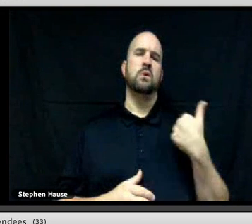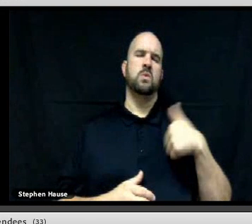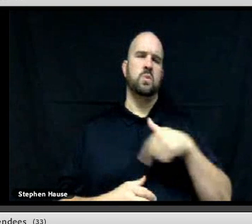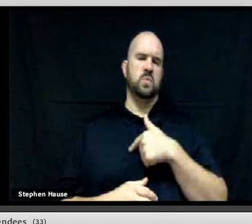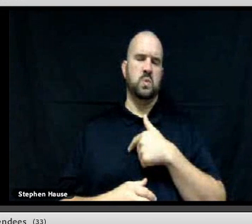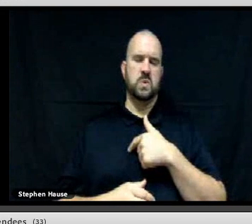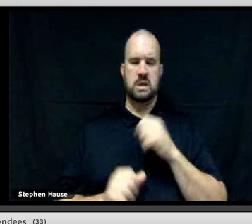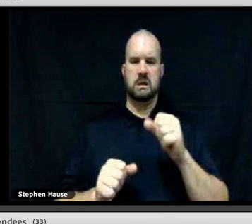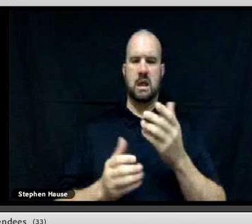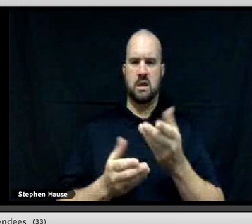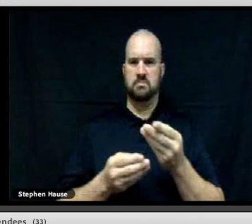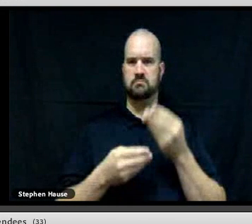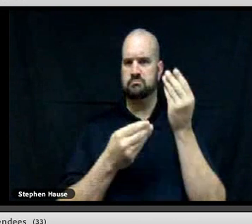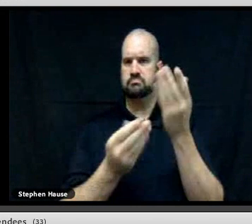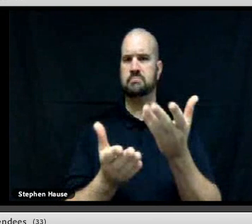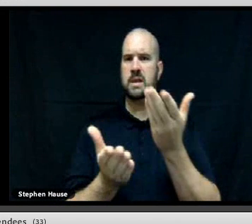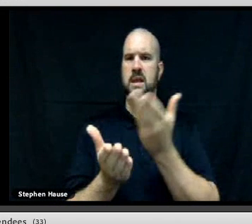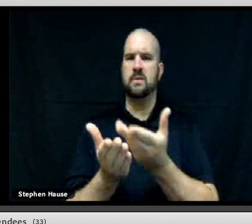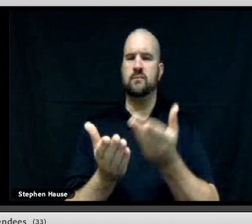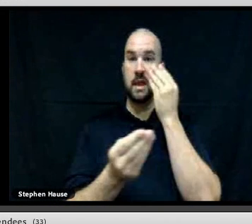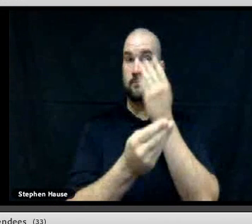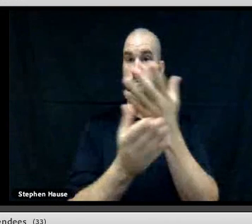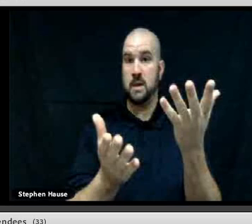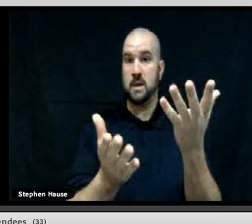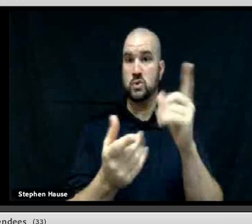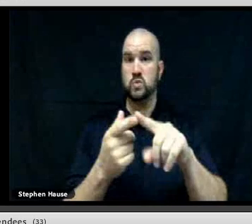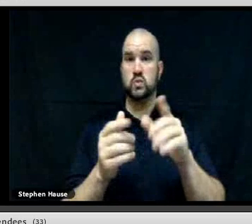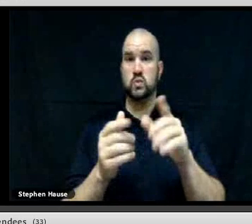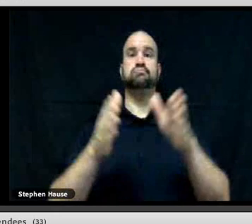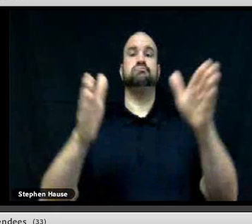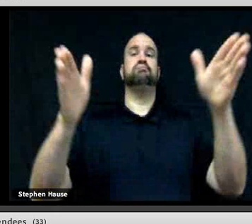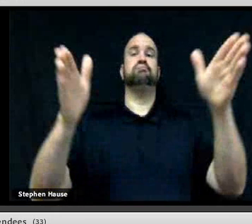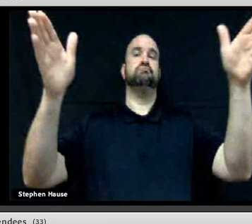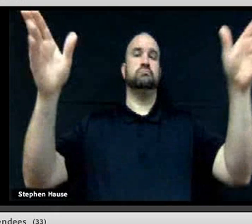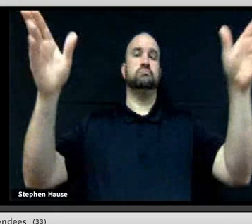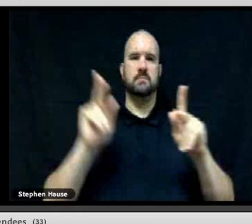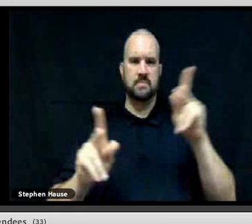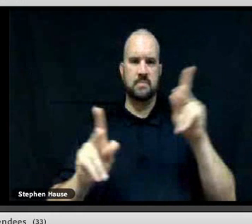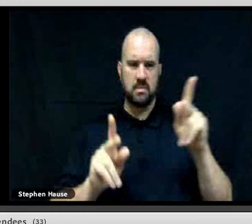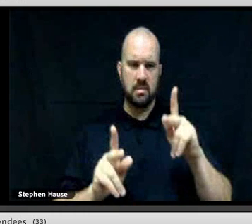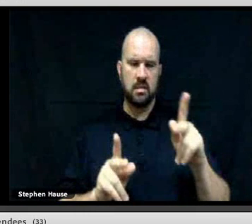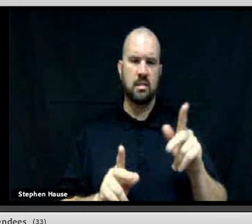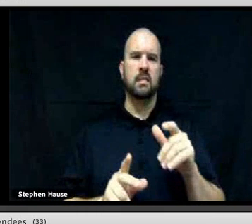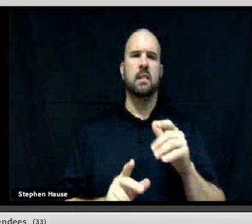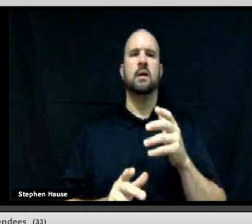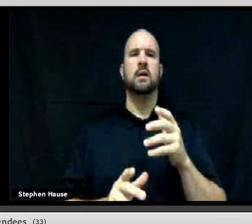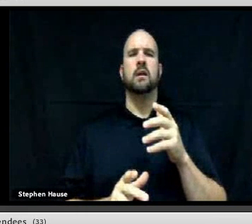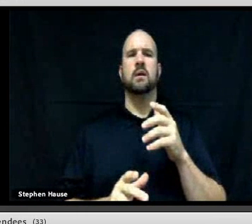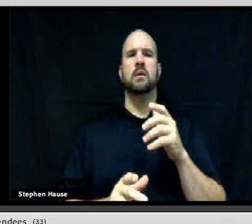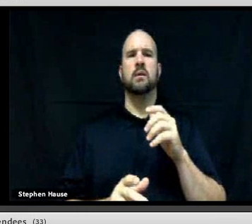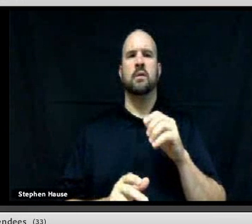So, rather than someone having to search our individual institutions' digital collections, they can just go to DPLA